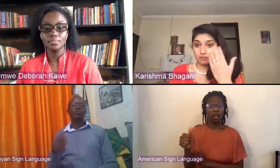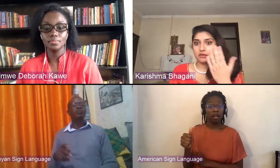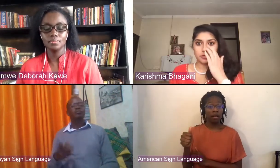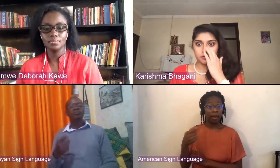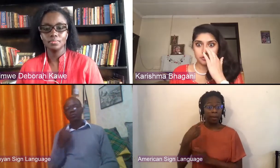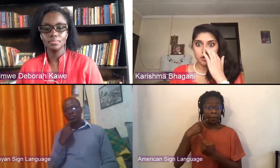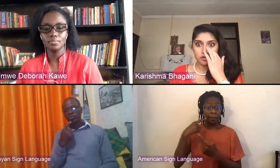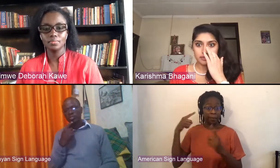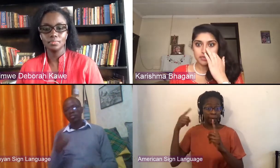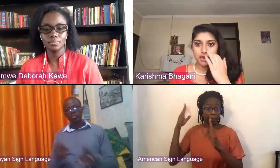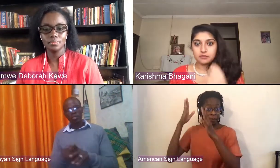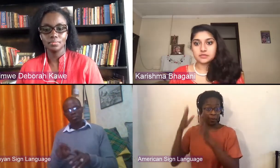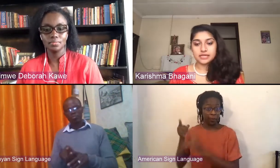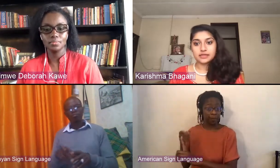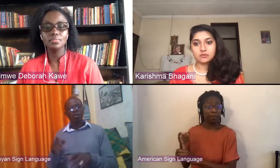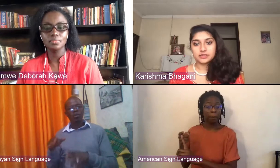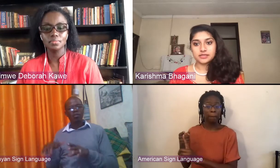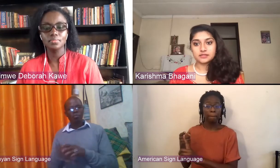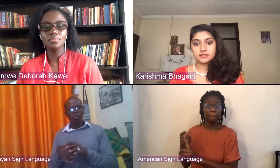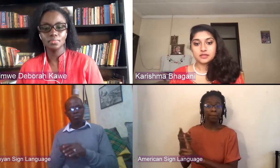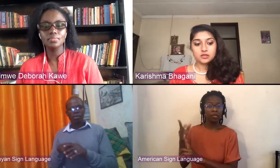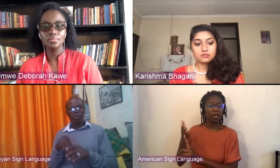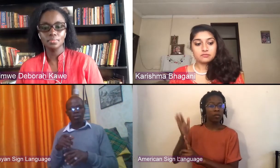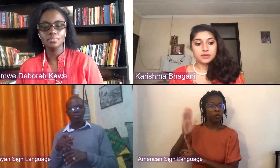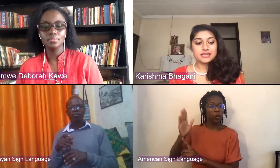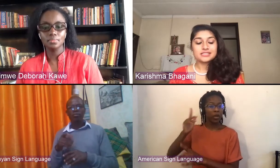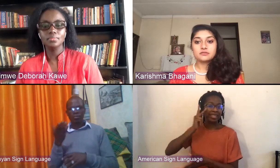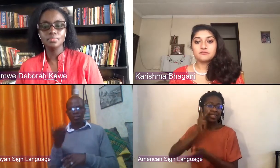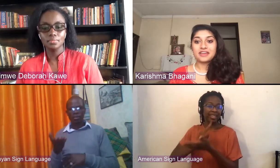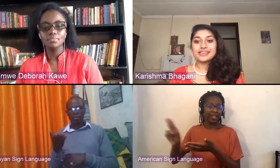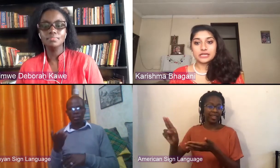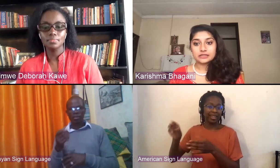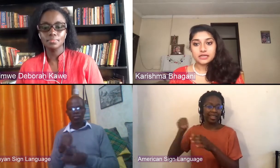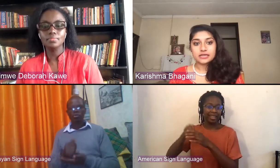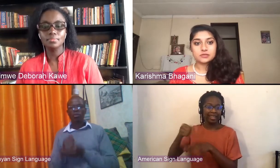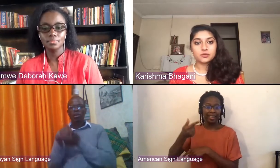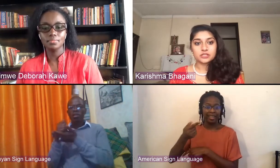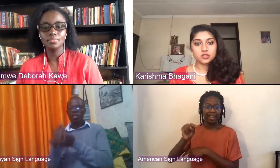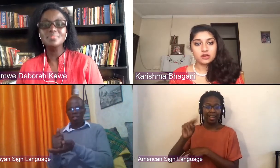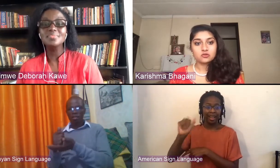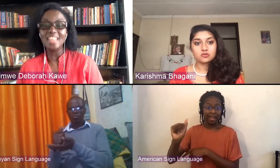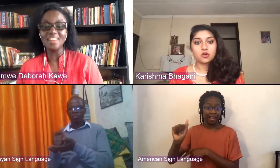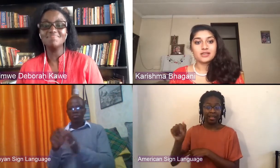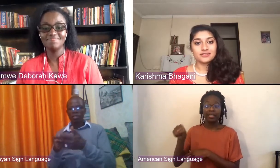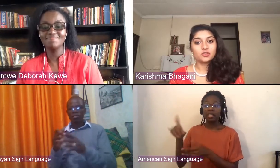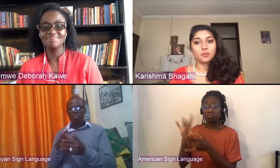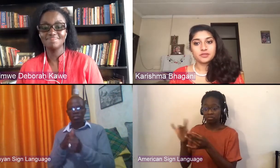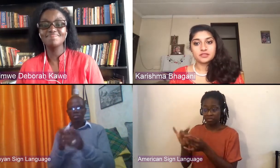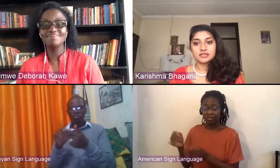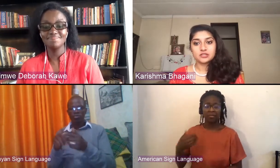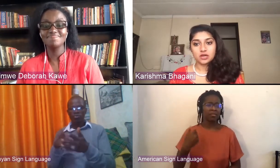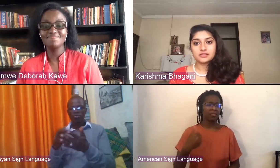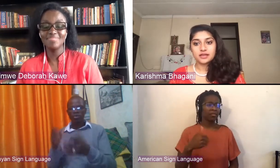I mean Secretary General at the time saying that it was his biggest failure in his position to not have stopped this genocide.